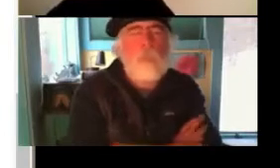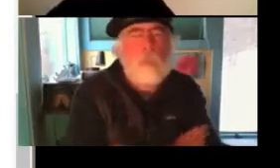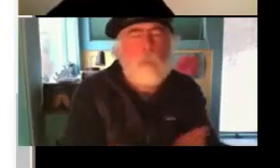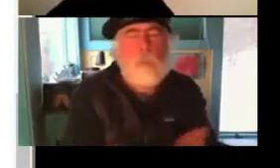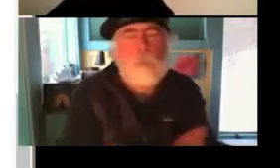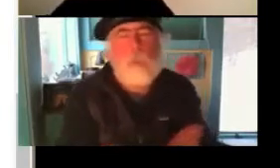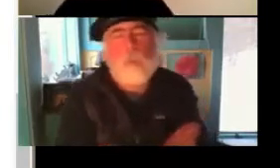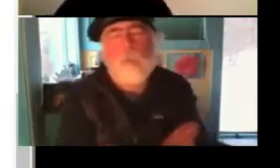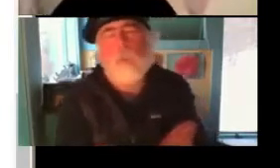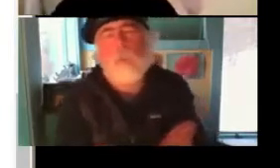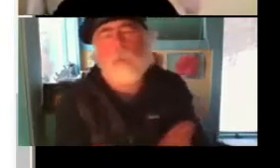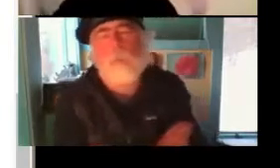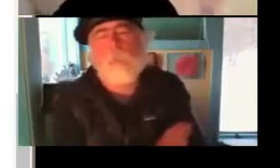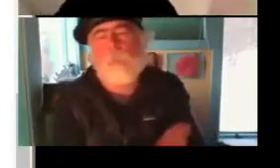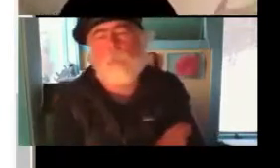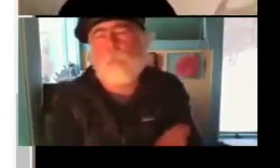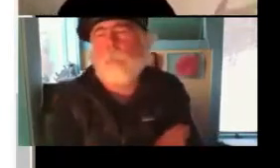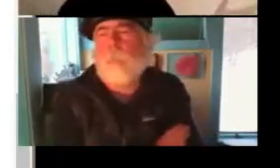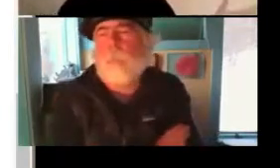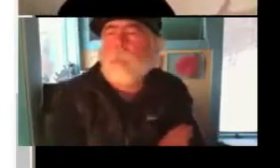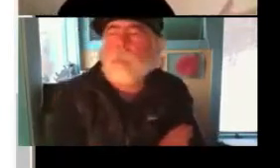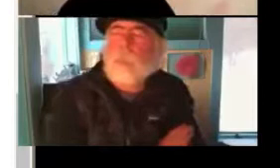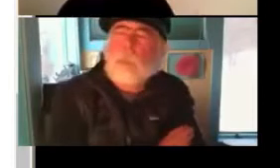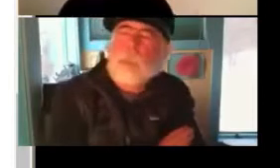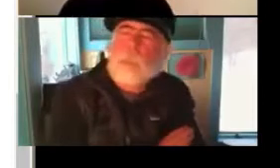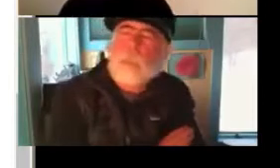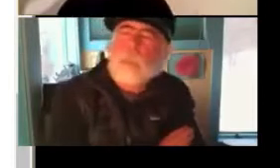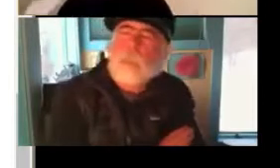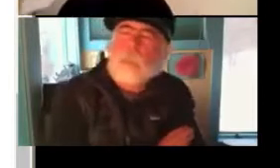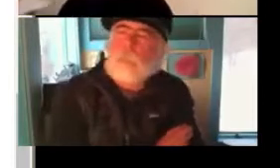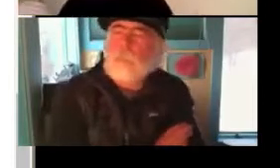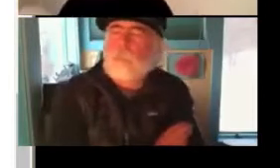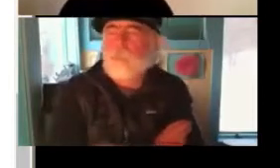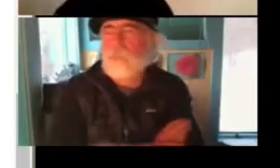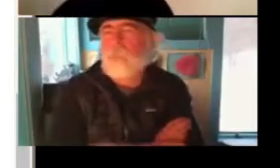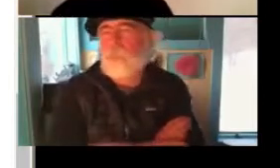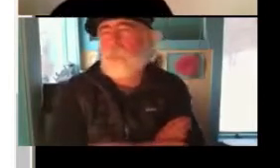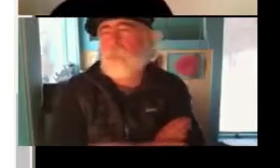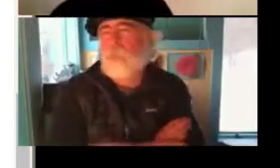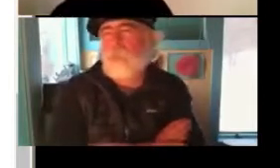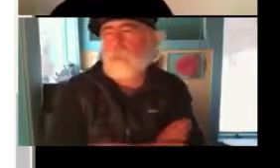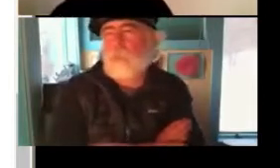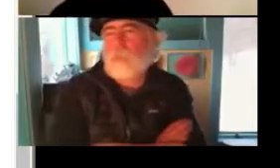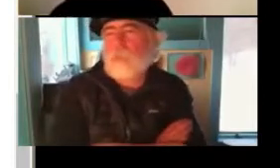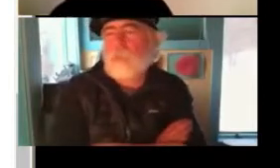you consider your background and your surrounding environment, and if possible, minimize any distracting details.